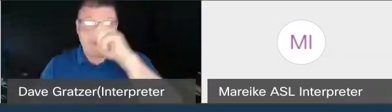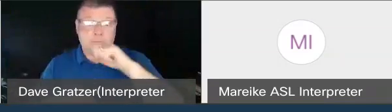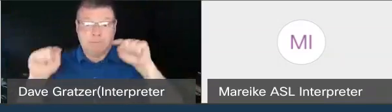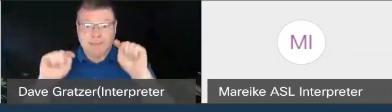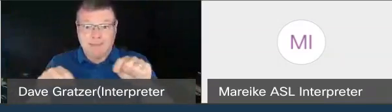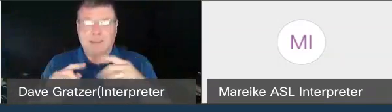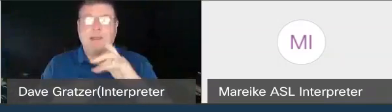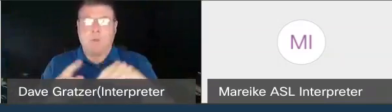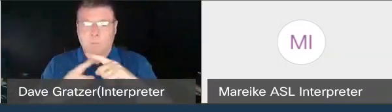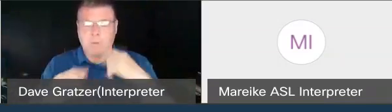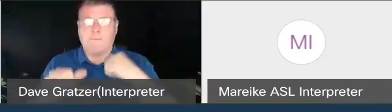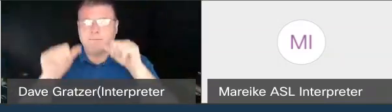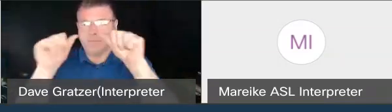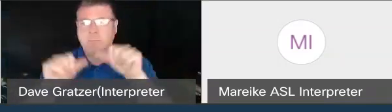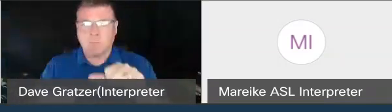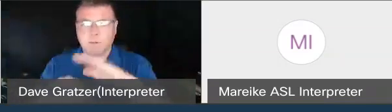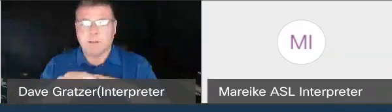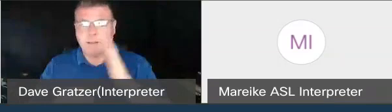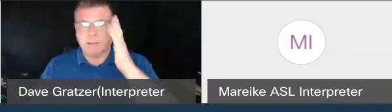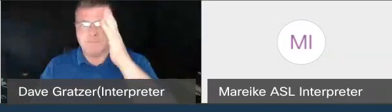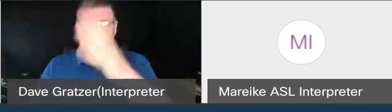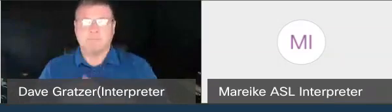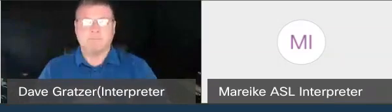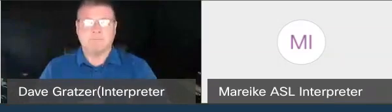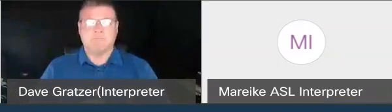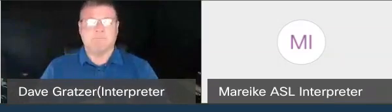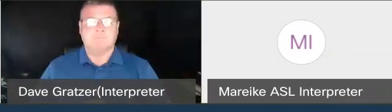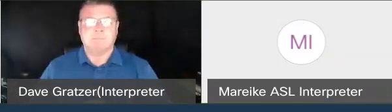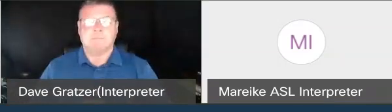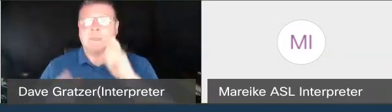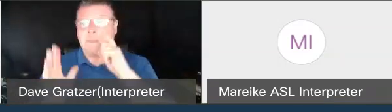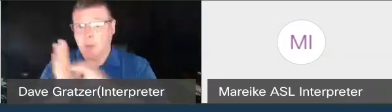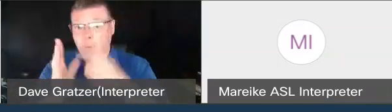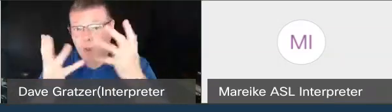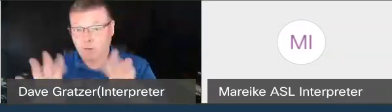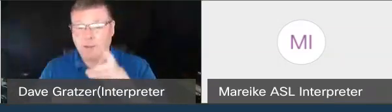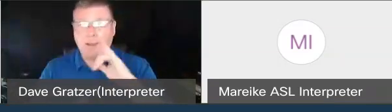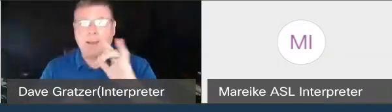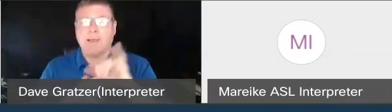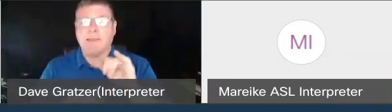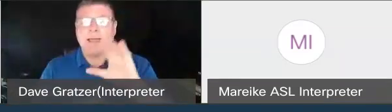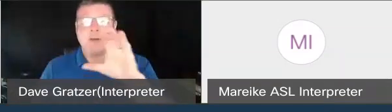we will have it posted, um, in the near future. As noted previously, treatment providers and criminal justice professionals